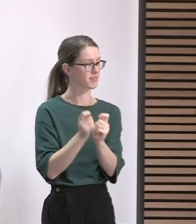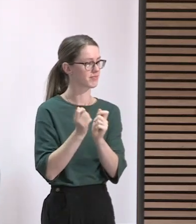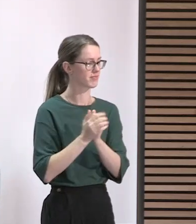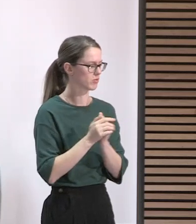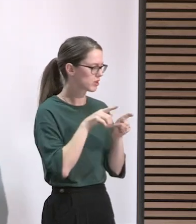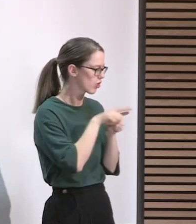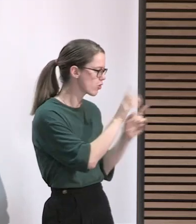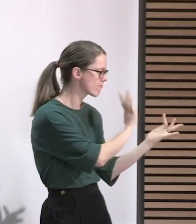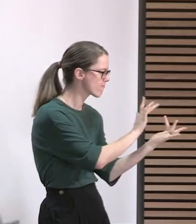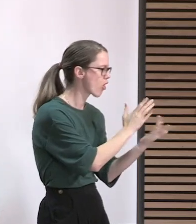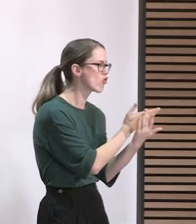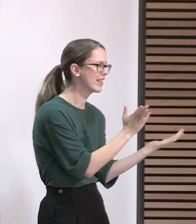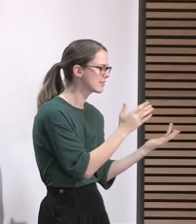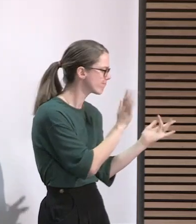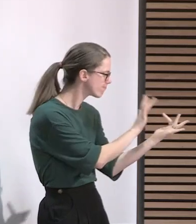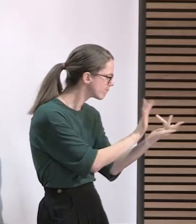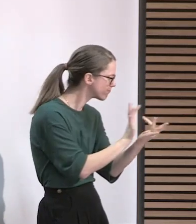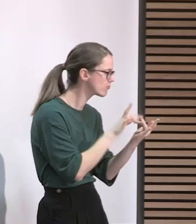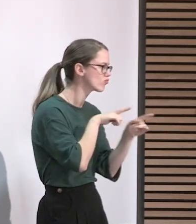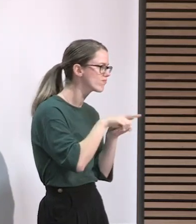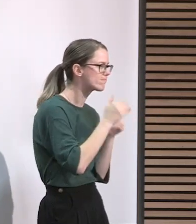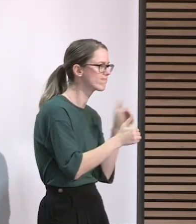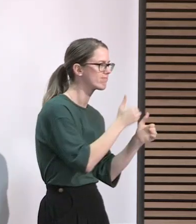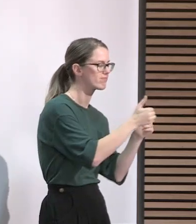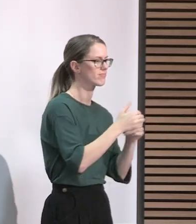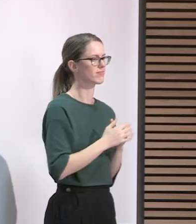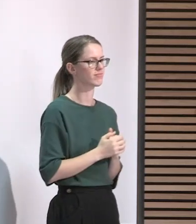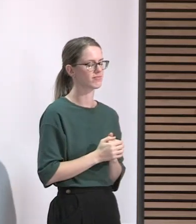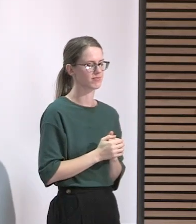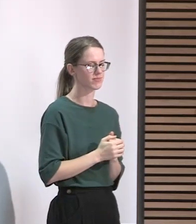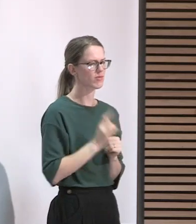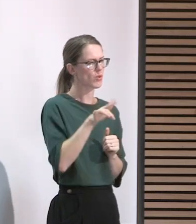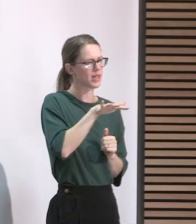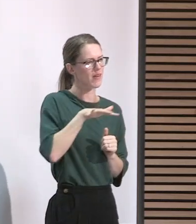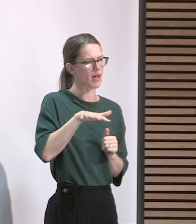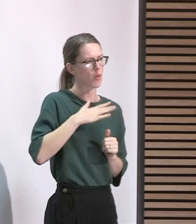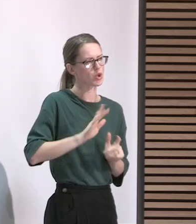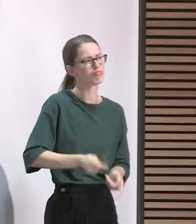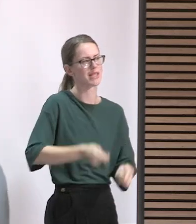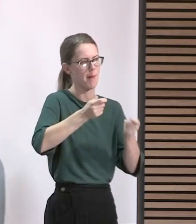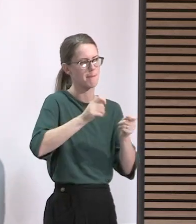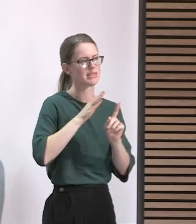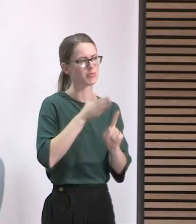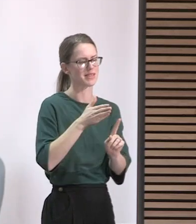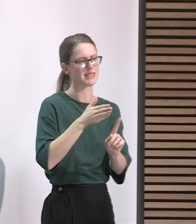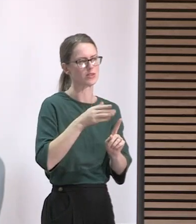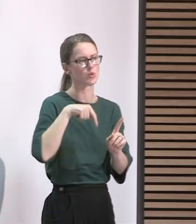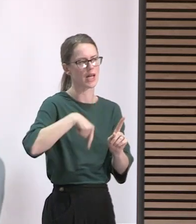contacted, and were self-isolating and being tested, and we're in the process of contacting the